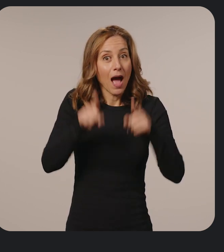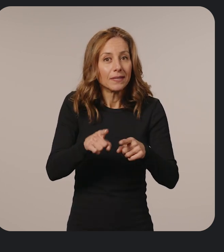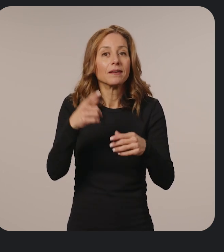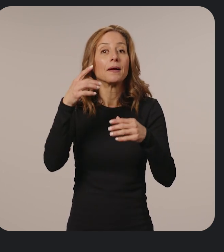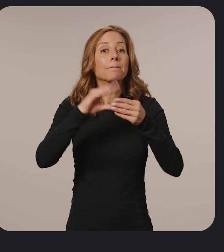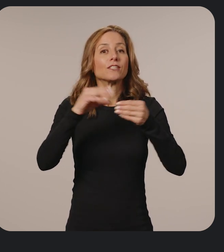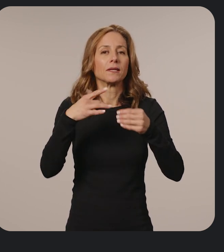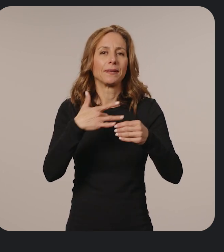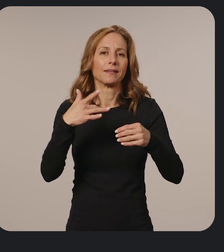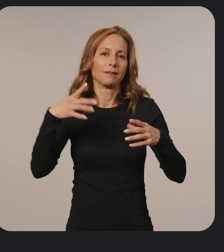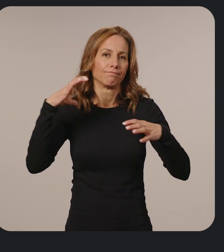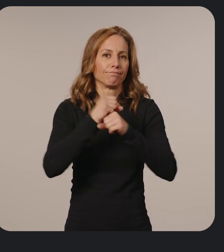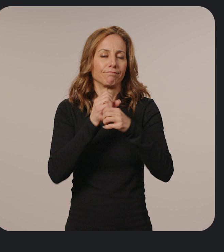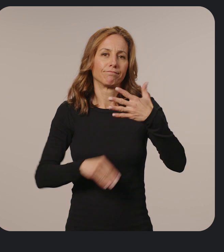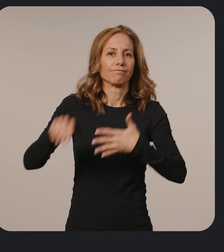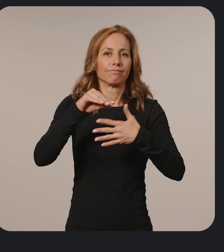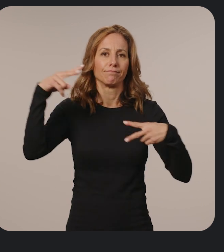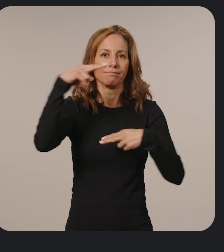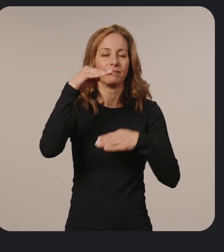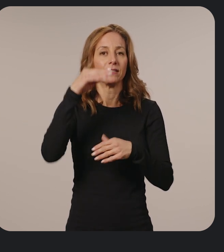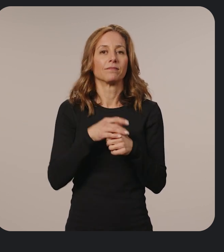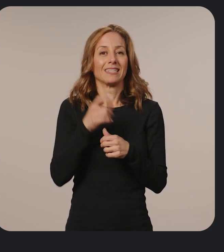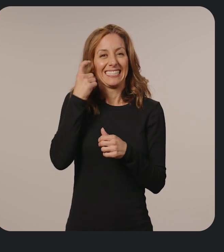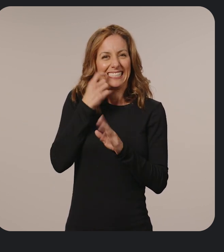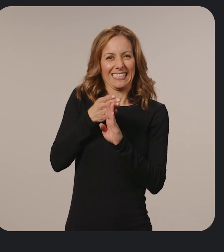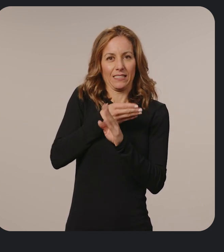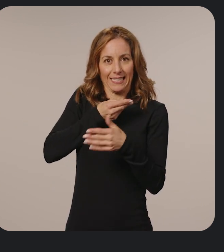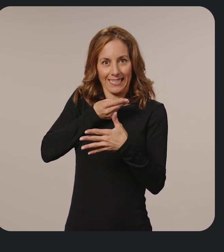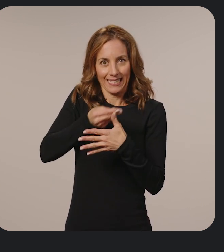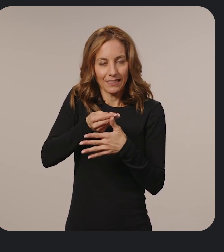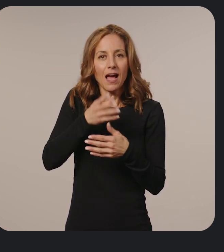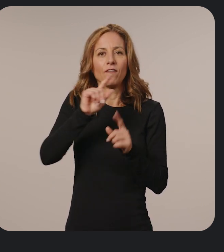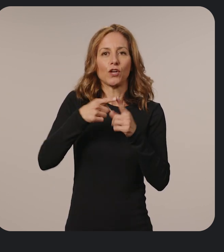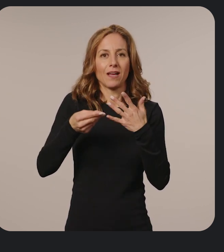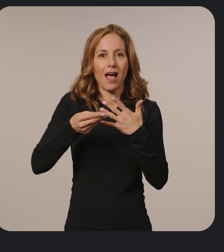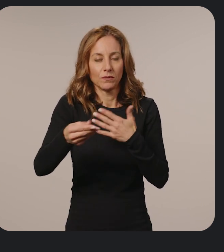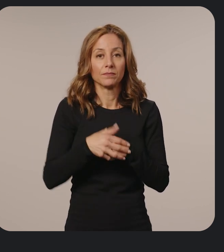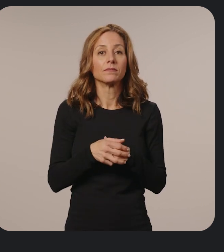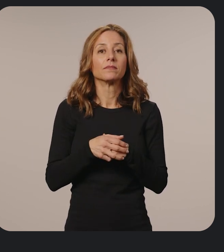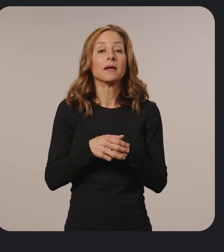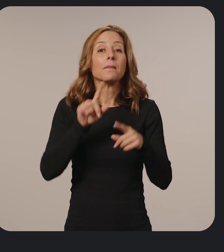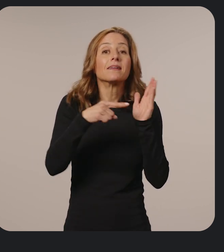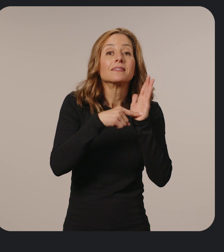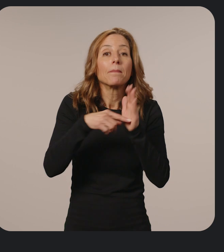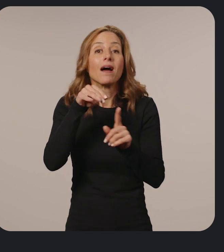in a last-in, first-out order. But the examples in context will remain set. Now, the embeddings API is powerful.